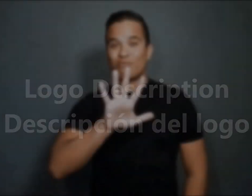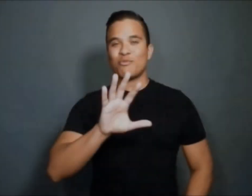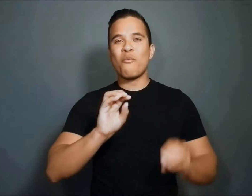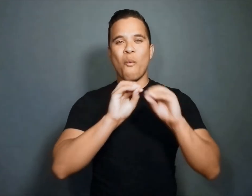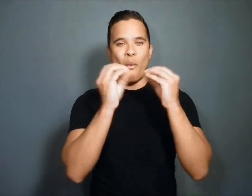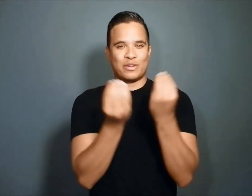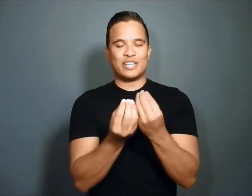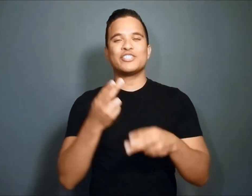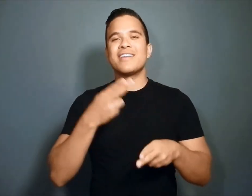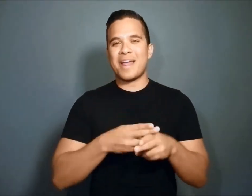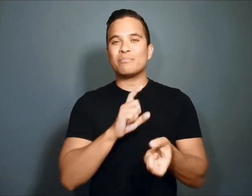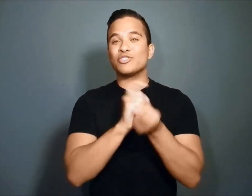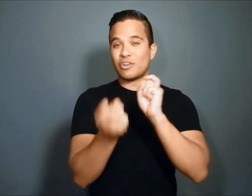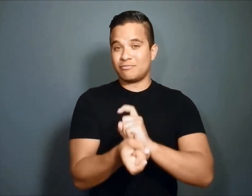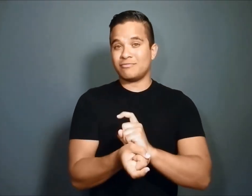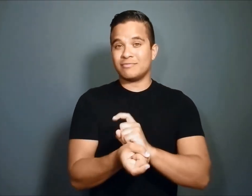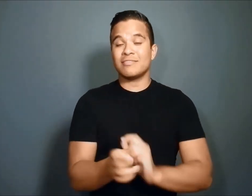[Video description: A Latinx person is signing with black shirt on grayish background.]